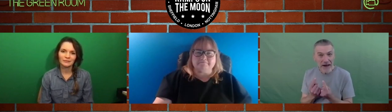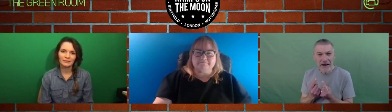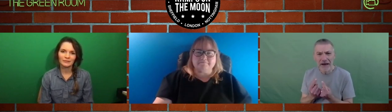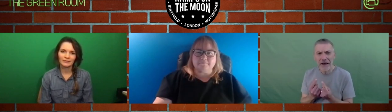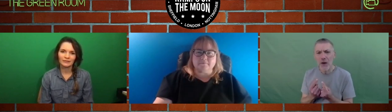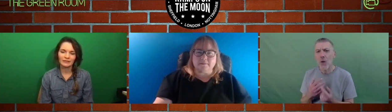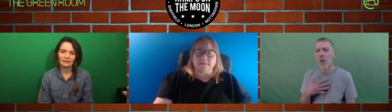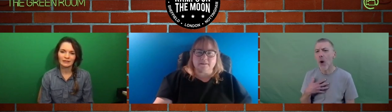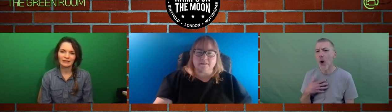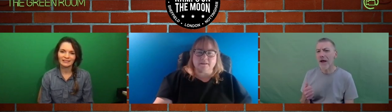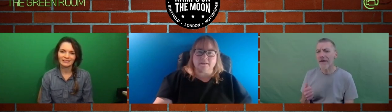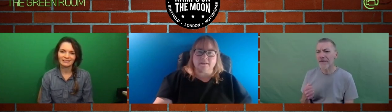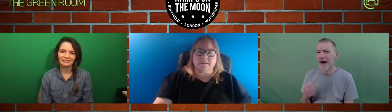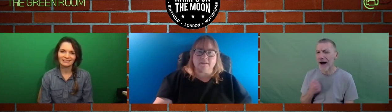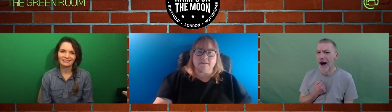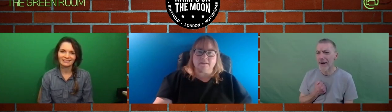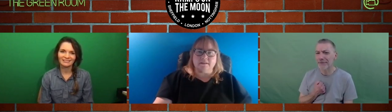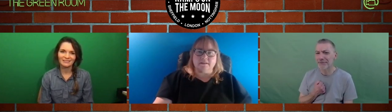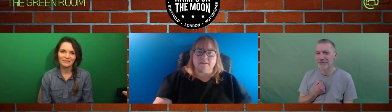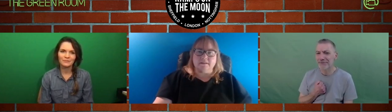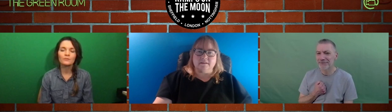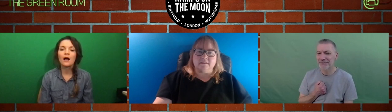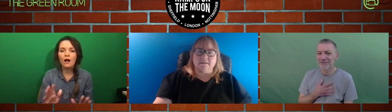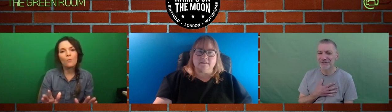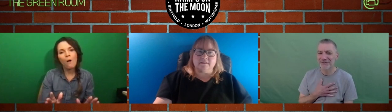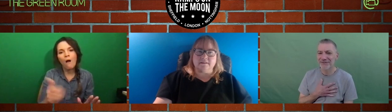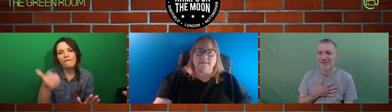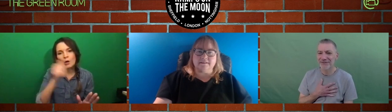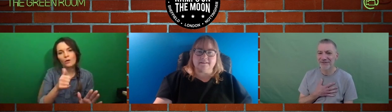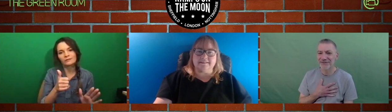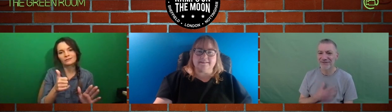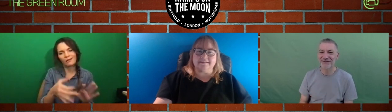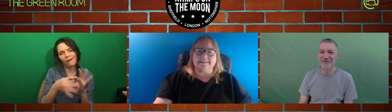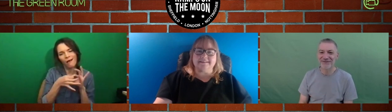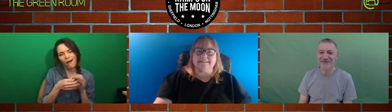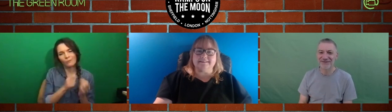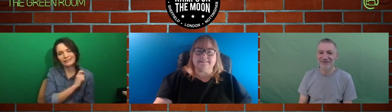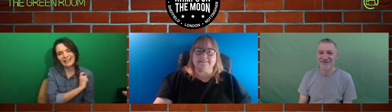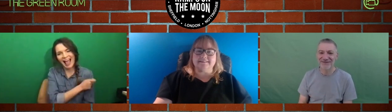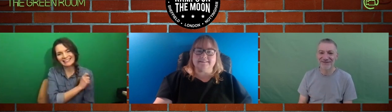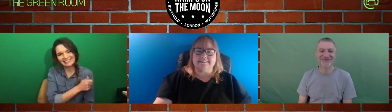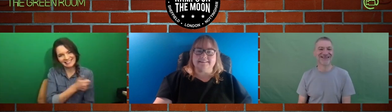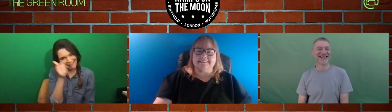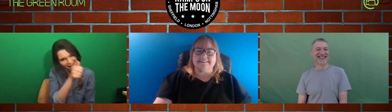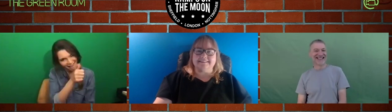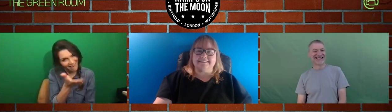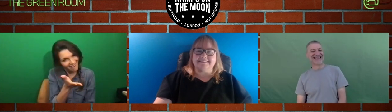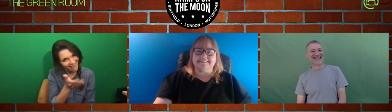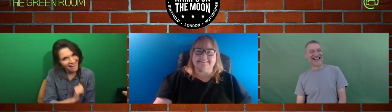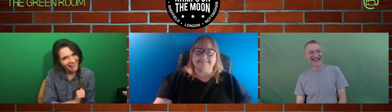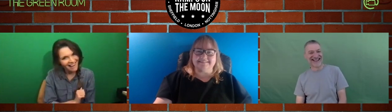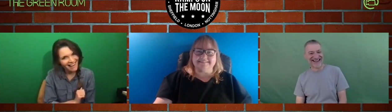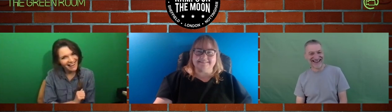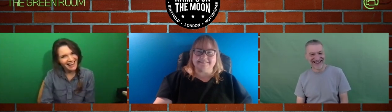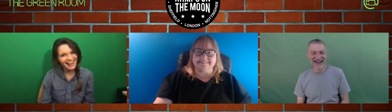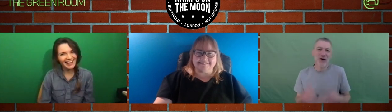Apart from working with Nancy obviously That's a good one Clare.